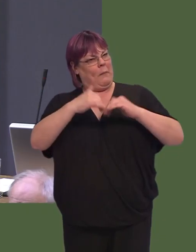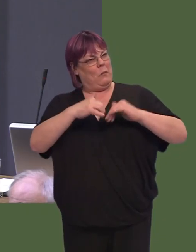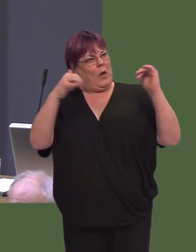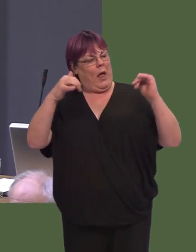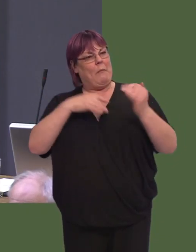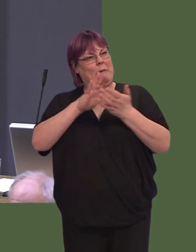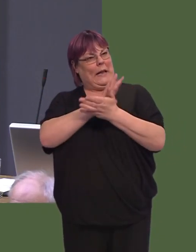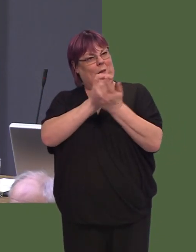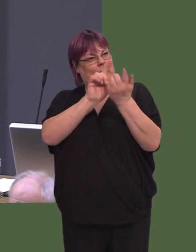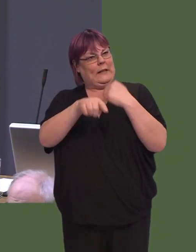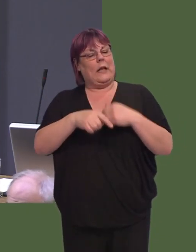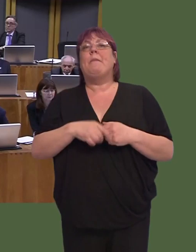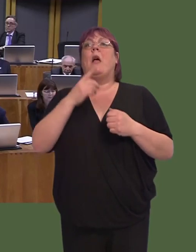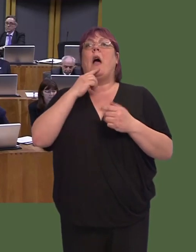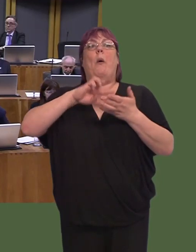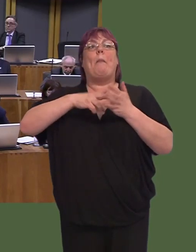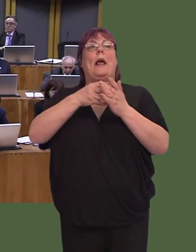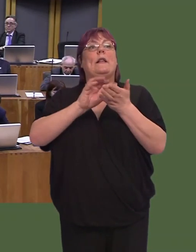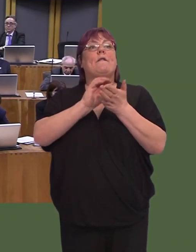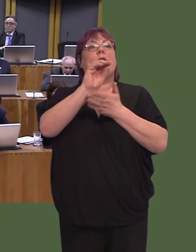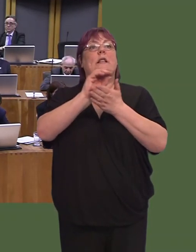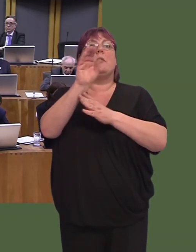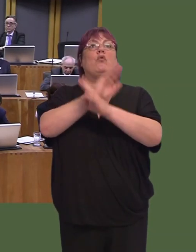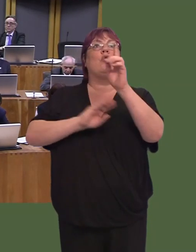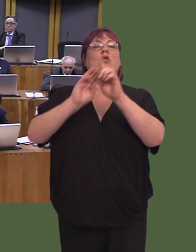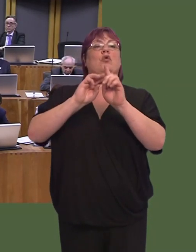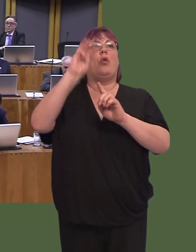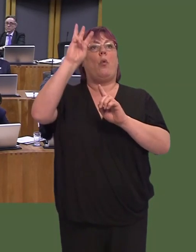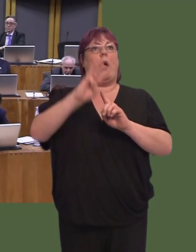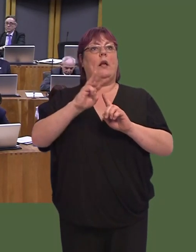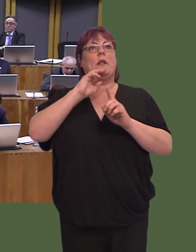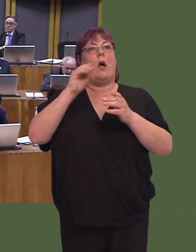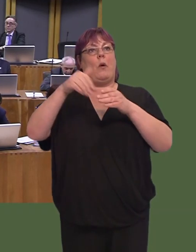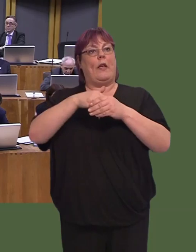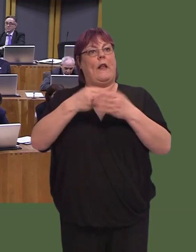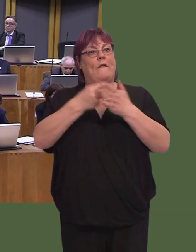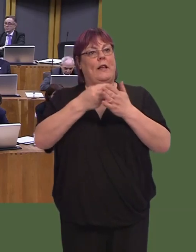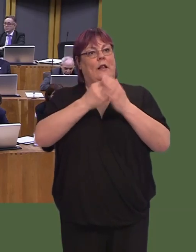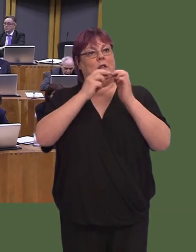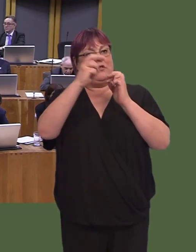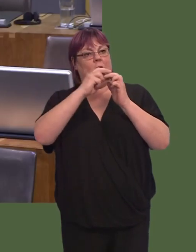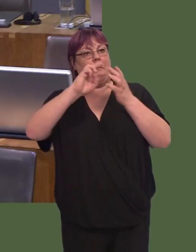Our plans for investment across north Wales are detailed in the 'National Transport Finance Plan 2017 Update'.